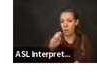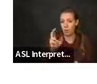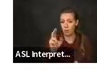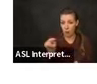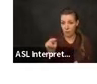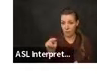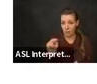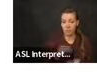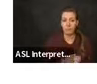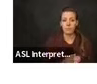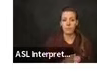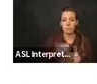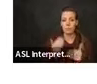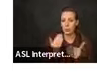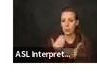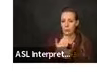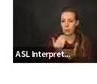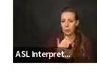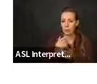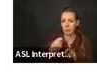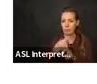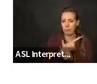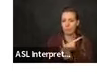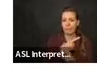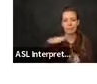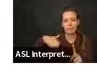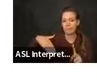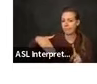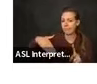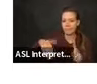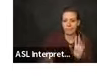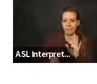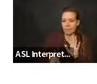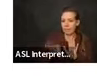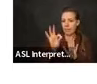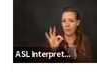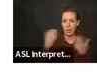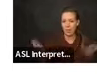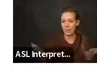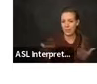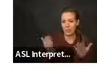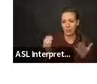The new variant has not yet been identified in Sonoma County.